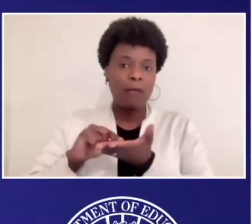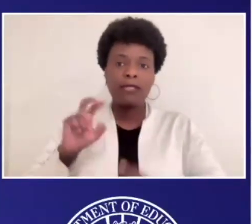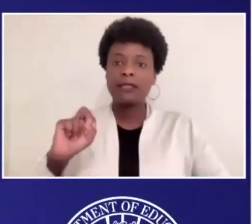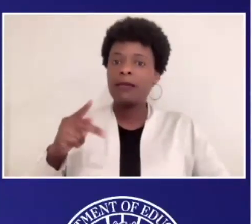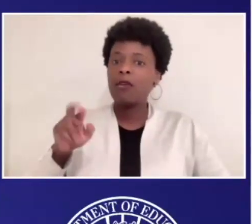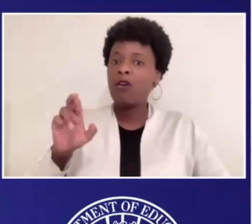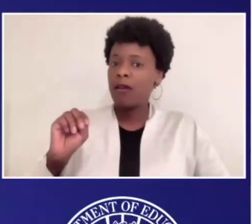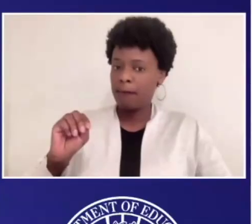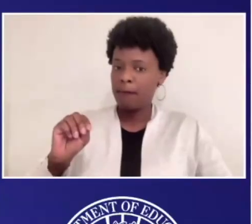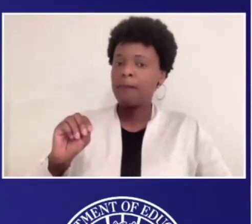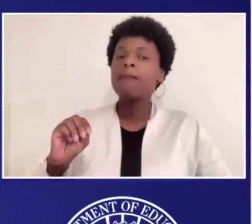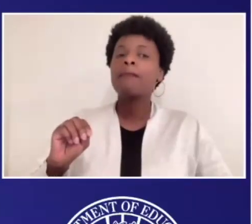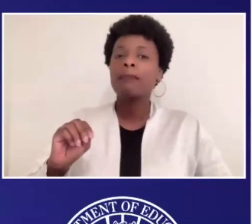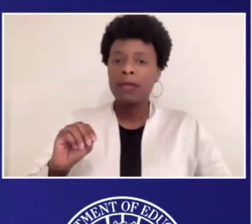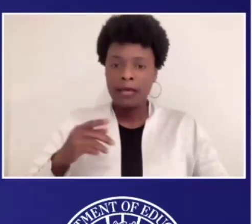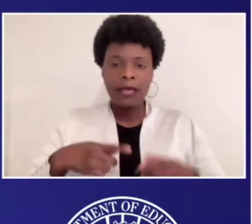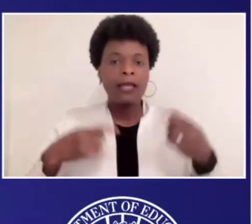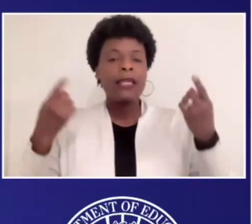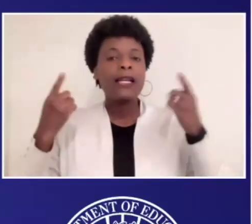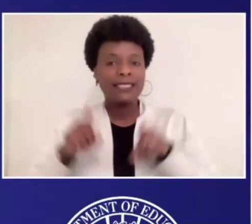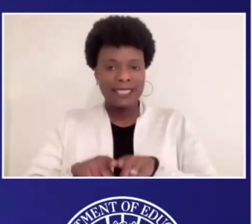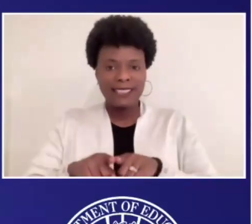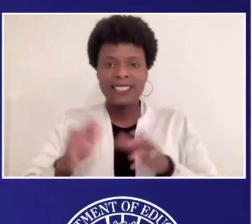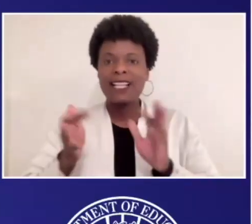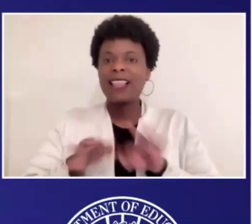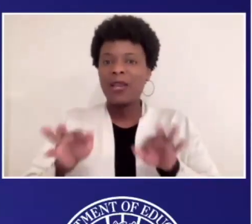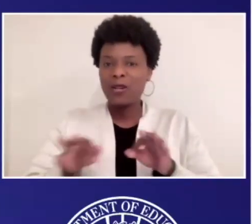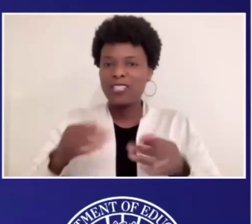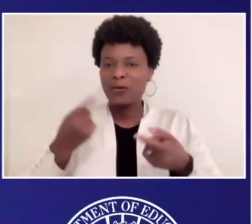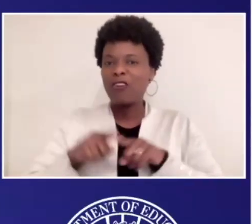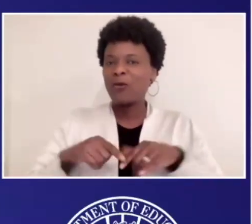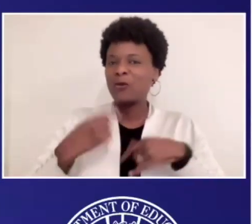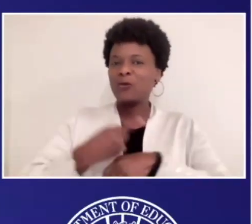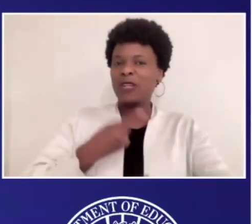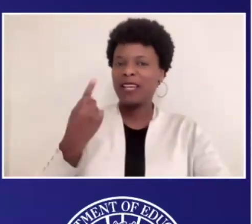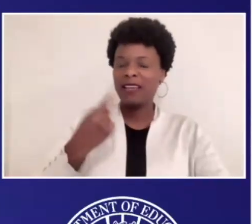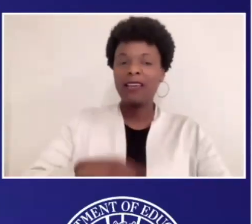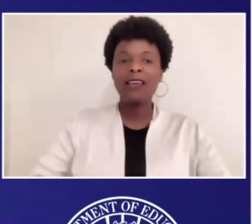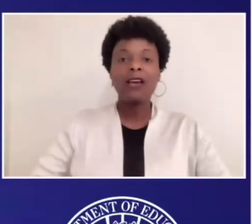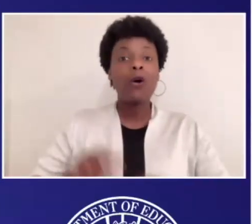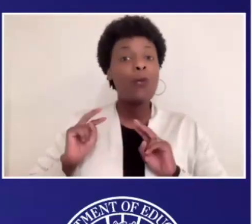rulemaking, the consensus language that we agreed upon today. Monitor the website for additional